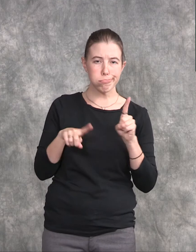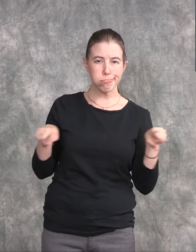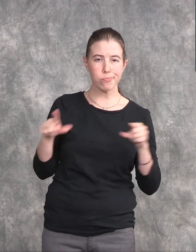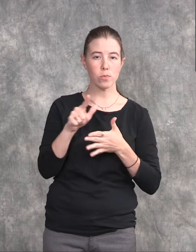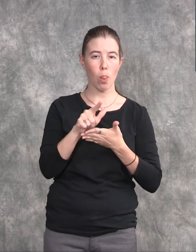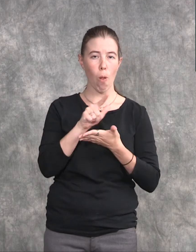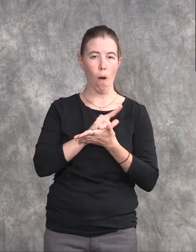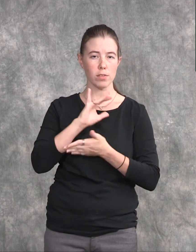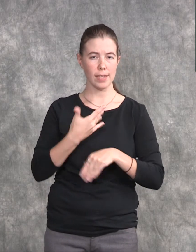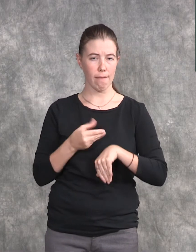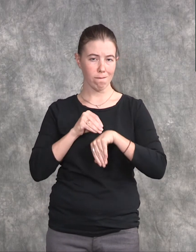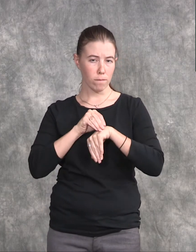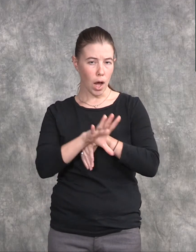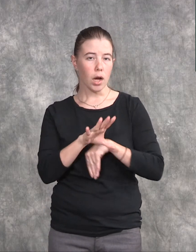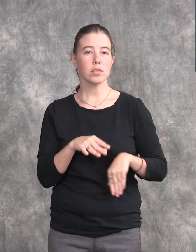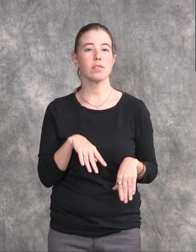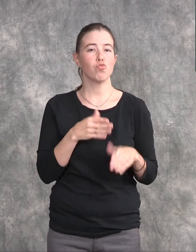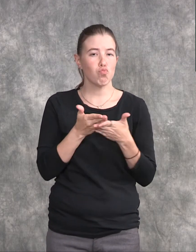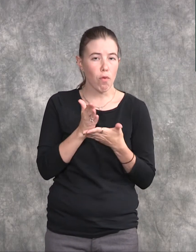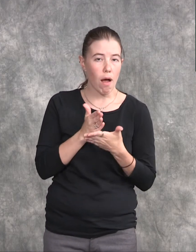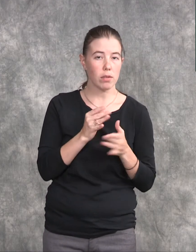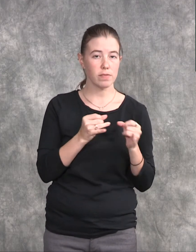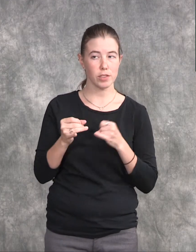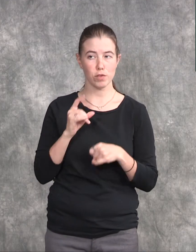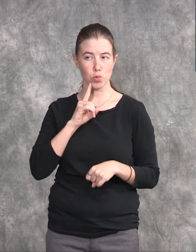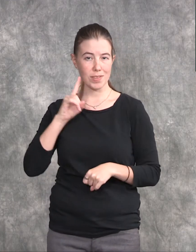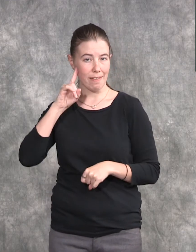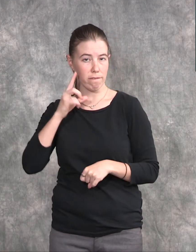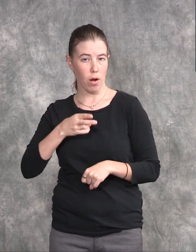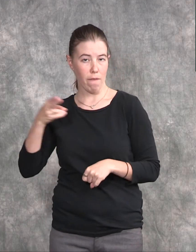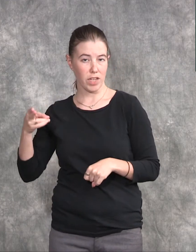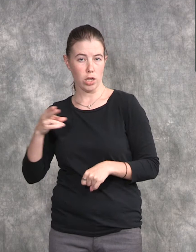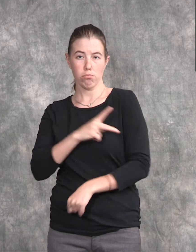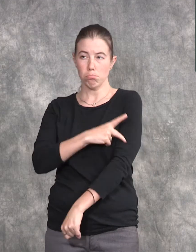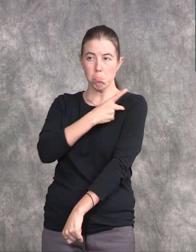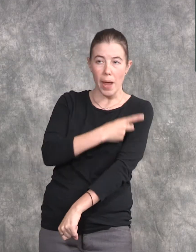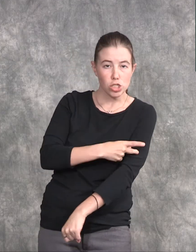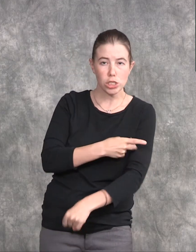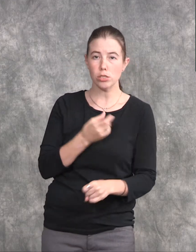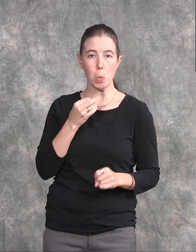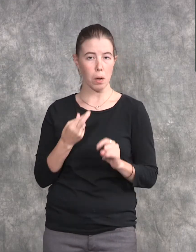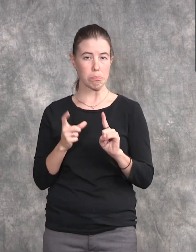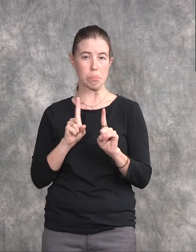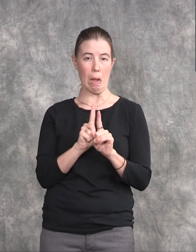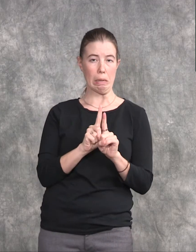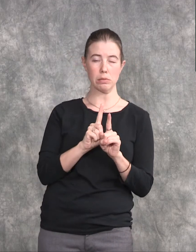of various laws that apply to rights of individuals for deaf and hard of hearing and hospital